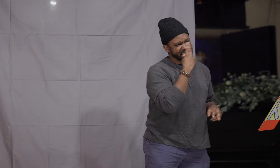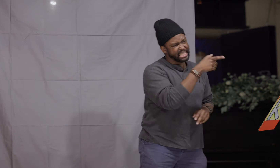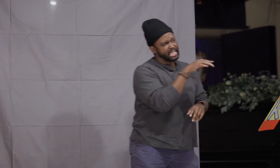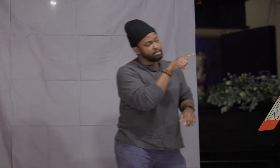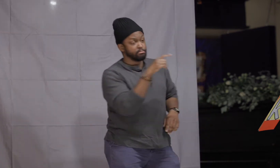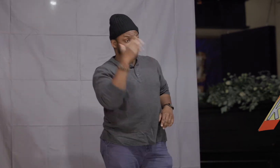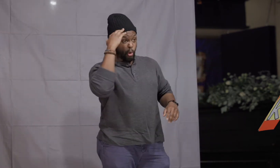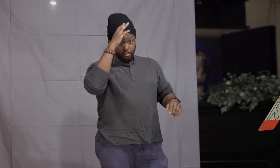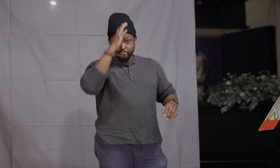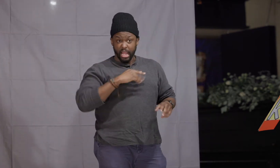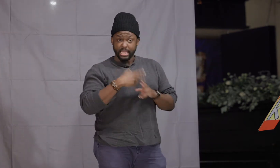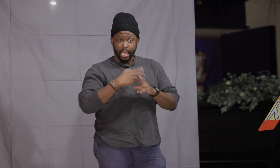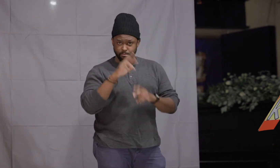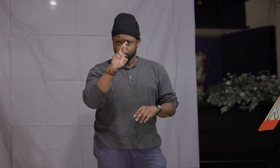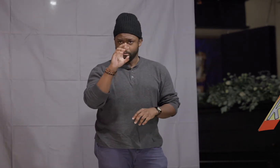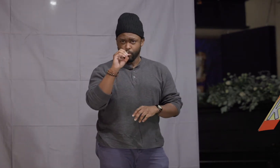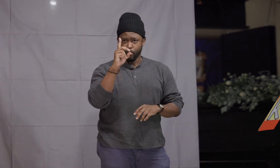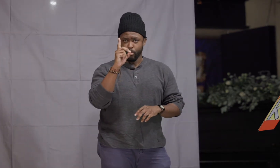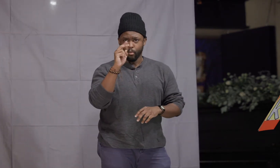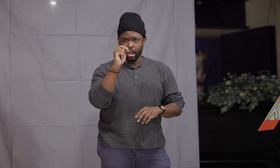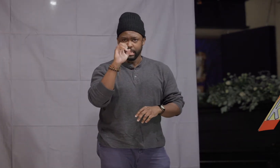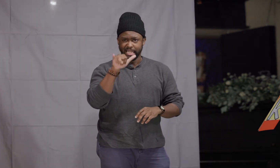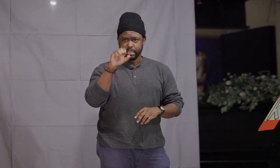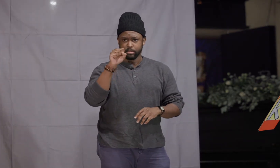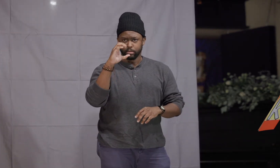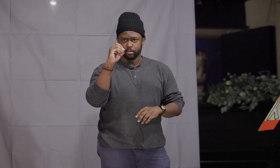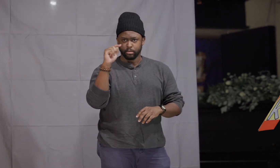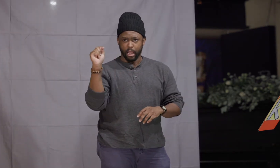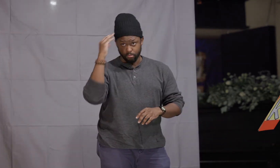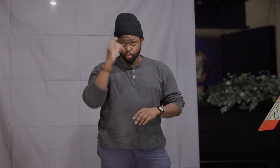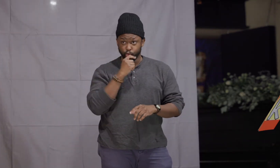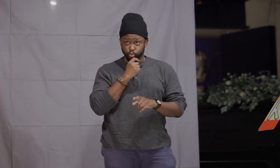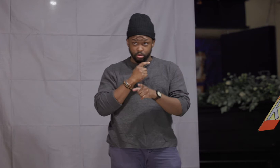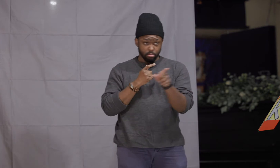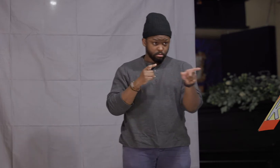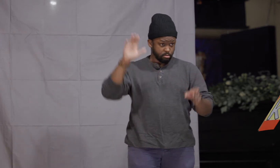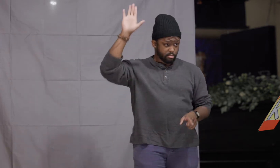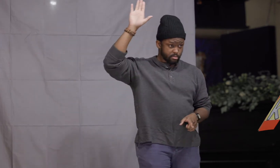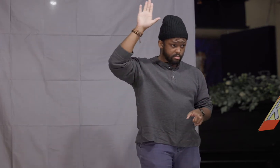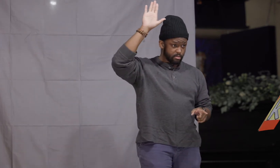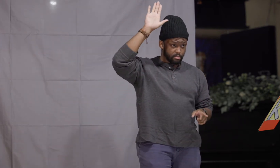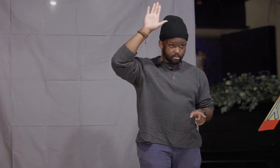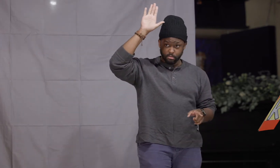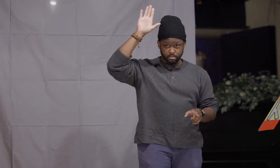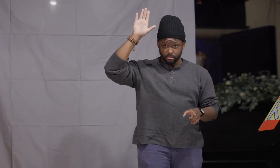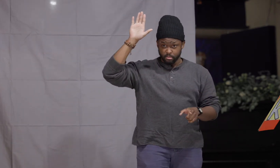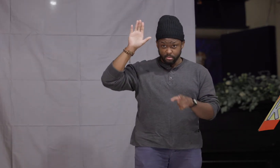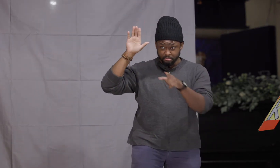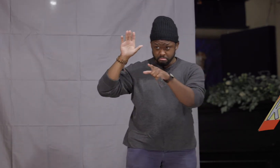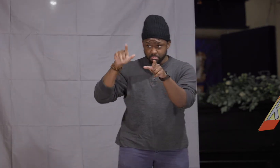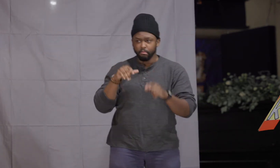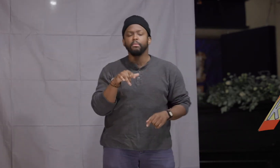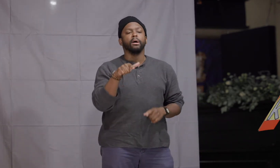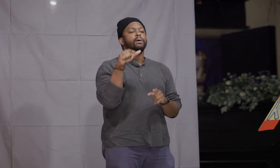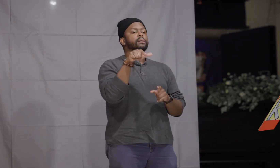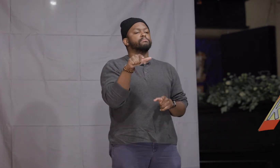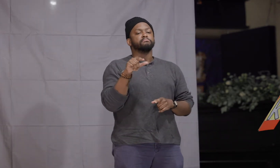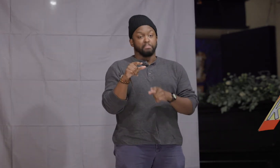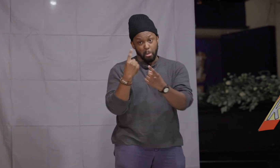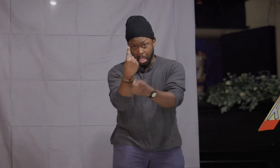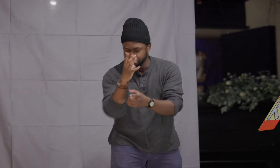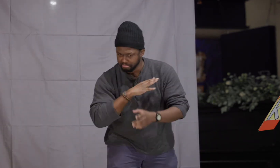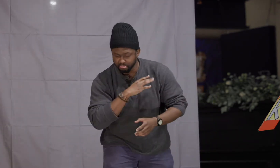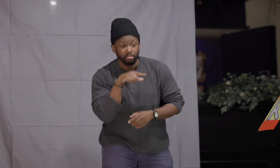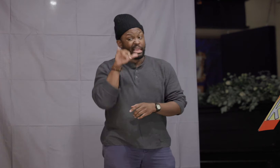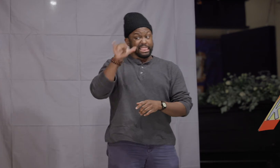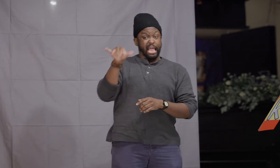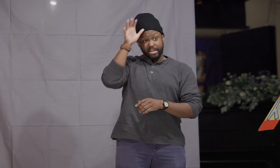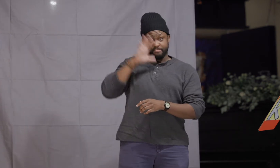Anyone hear of Rodney Scott? Just one person, maybe?